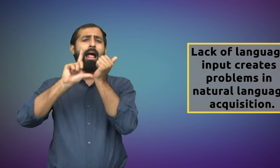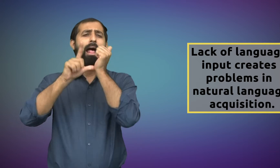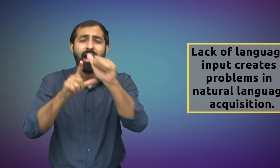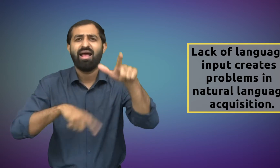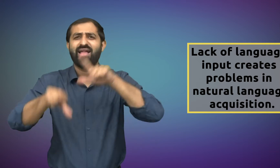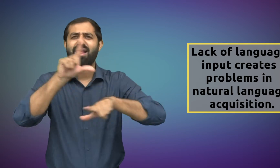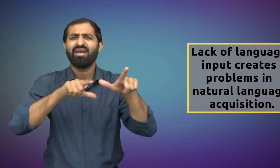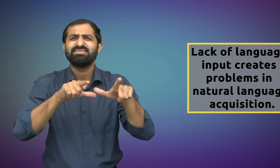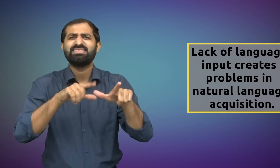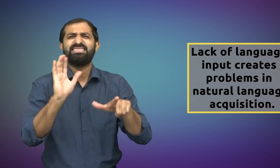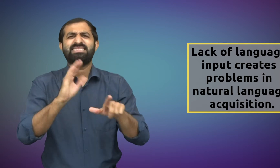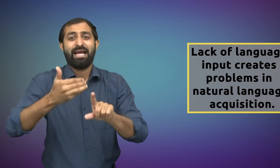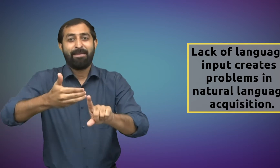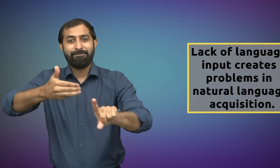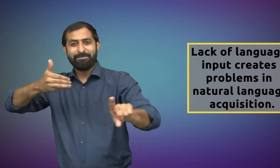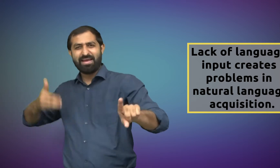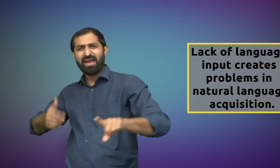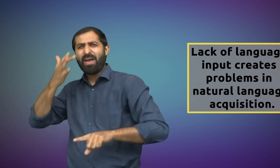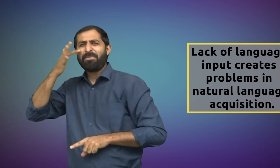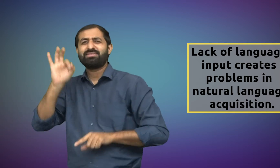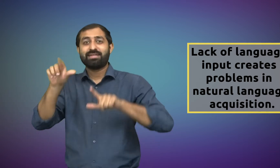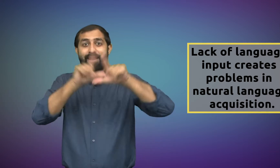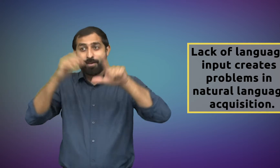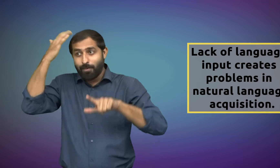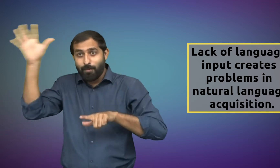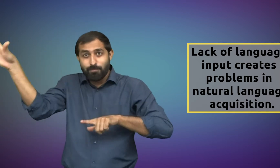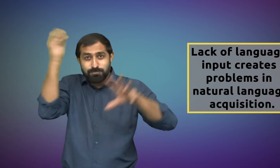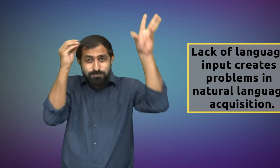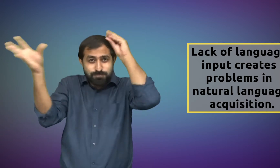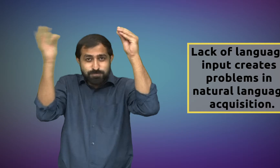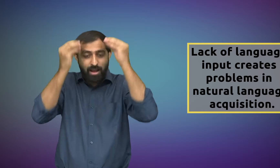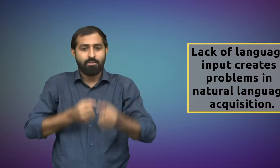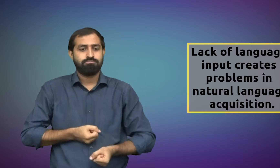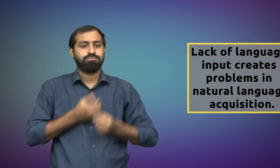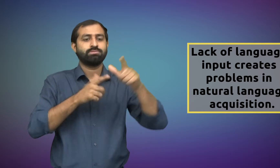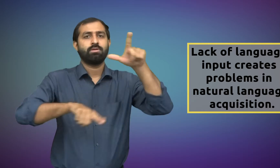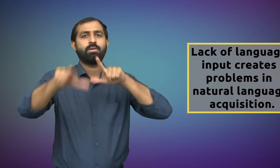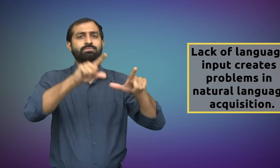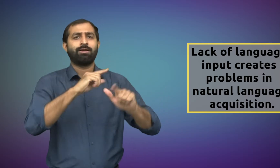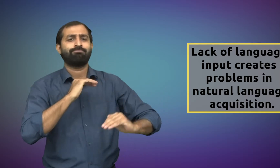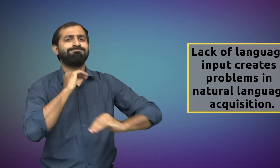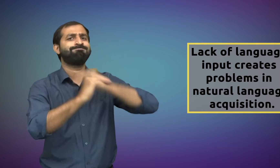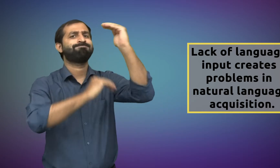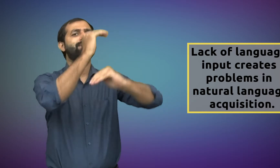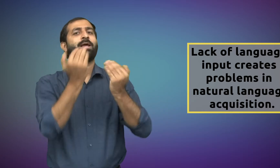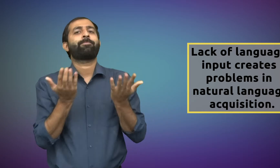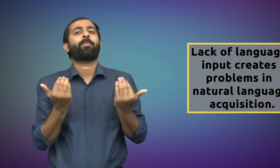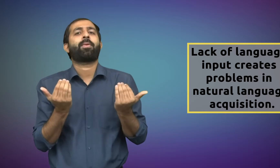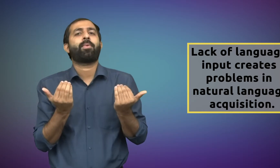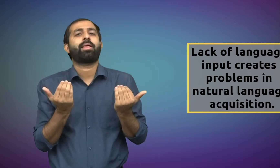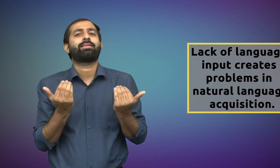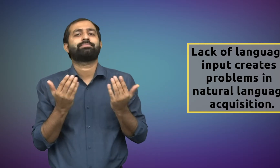It causes language delay. It is very important to provide language in early years for proper language development.